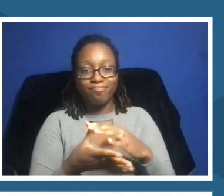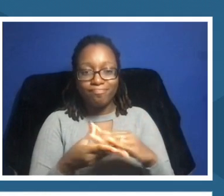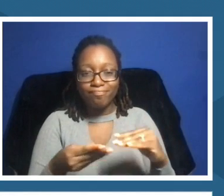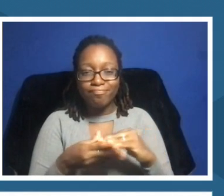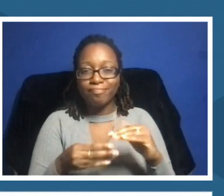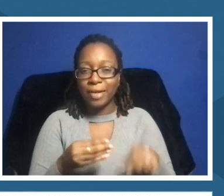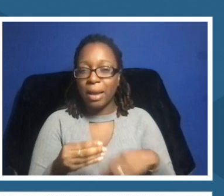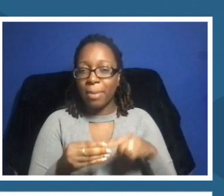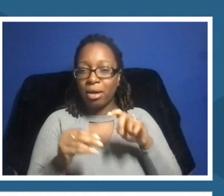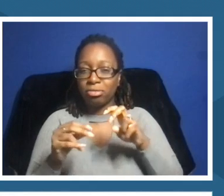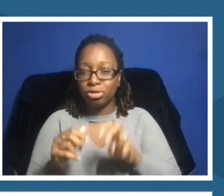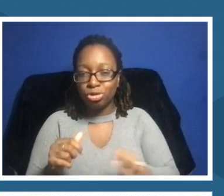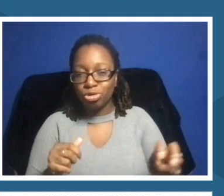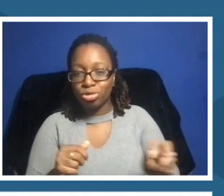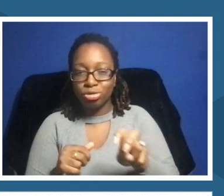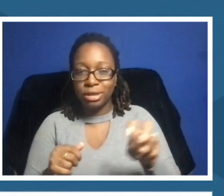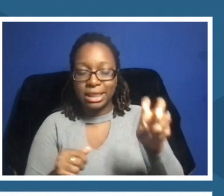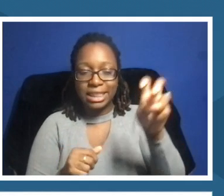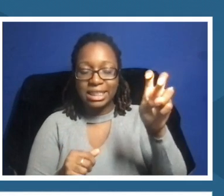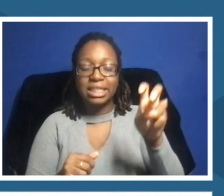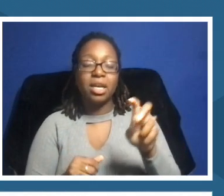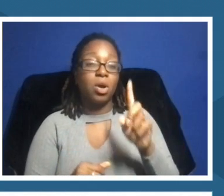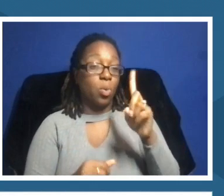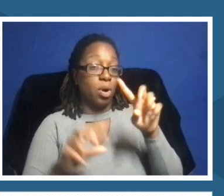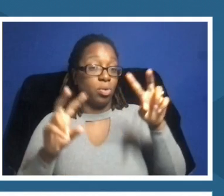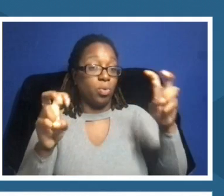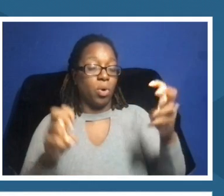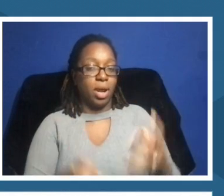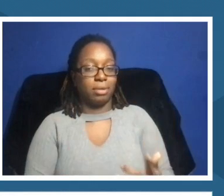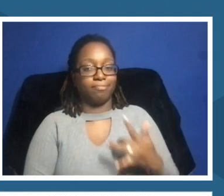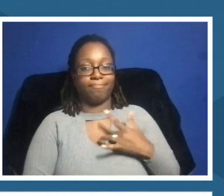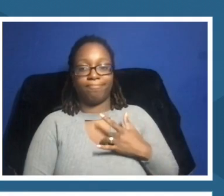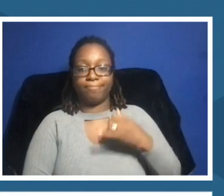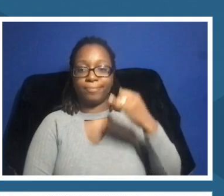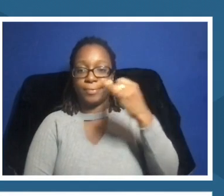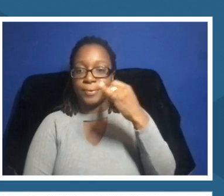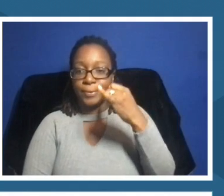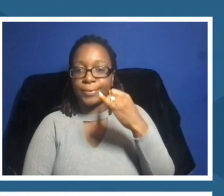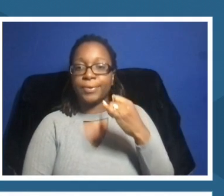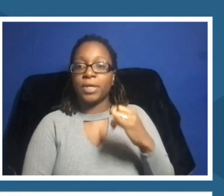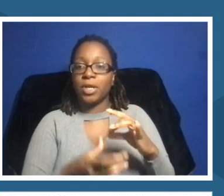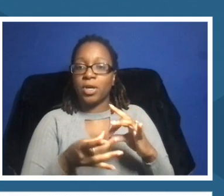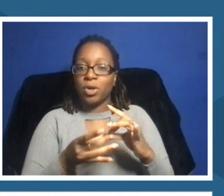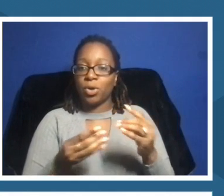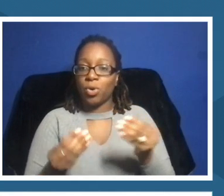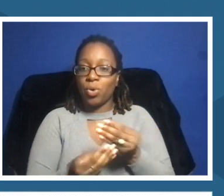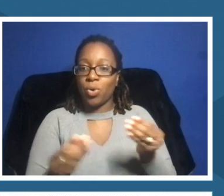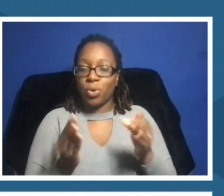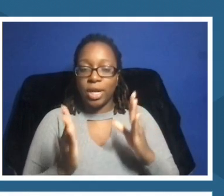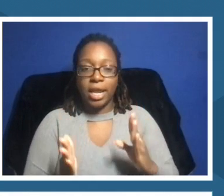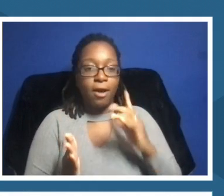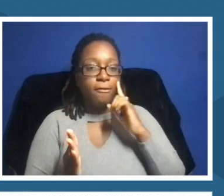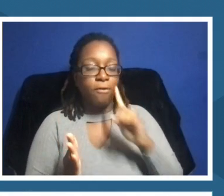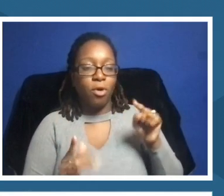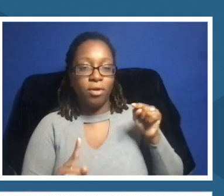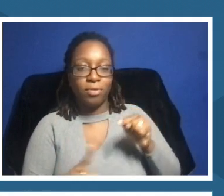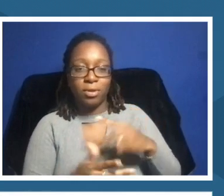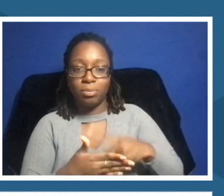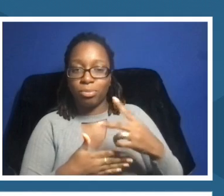here's a quote that resonated with me as a coordinator for this project and the work i do at the smithsonian and in